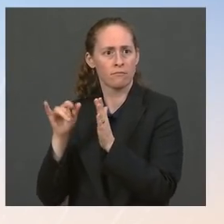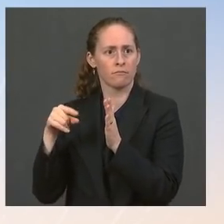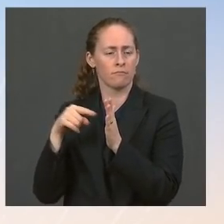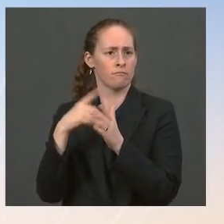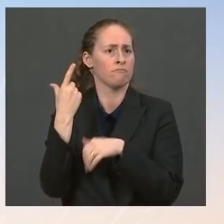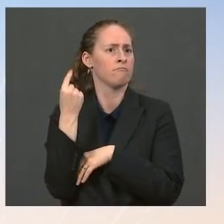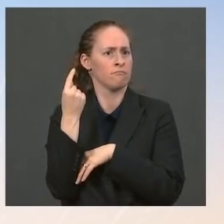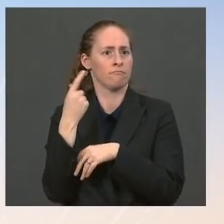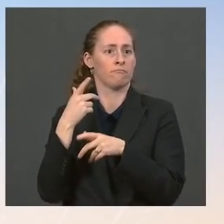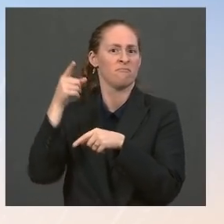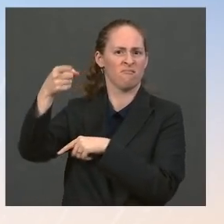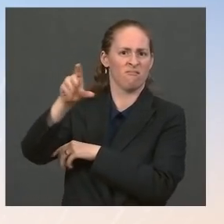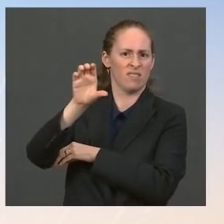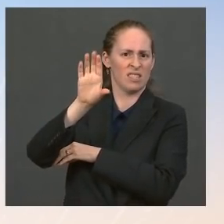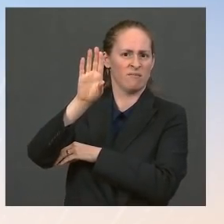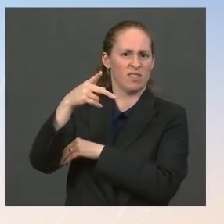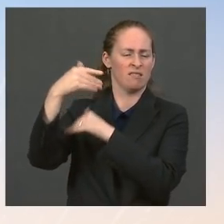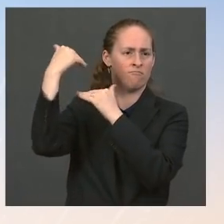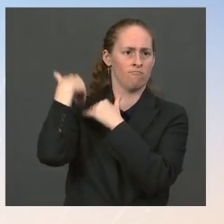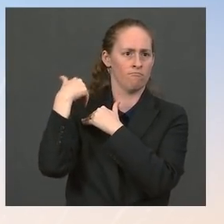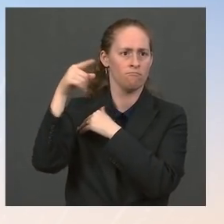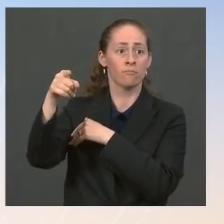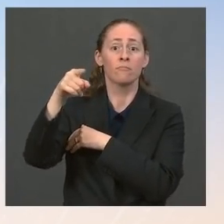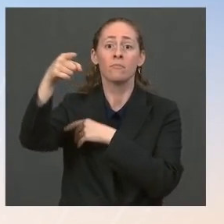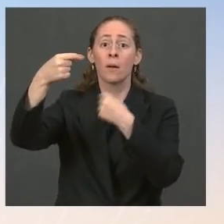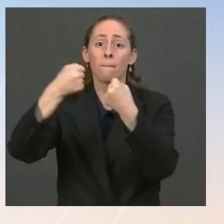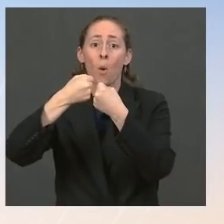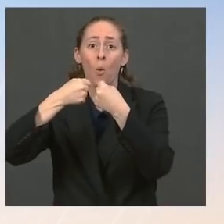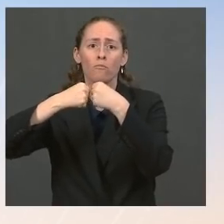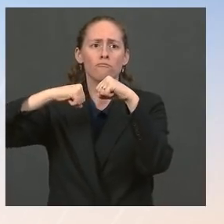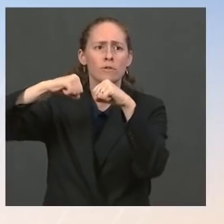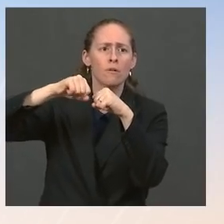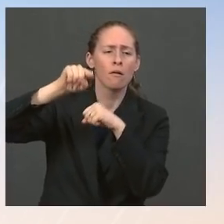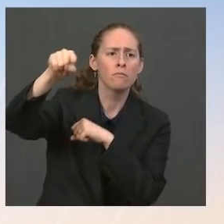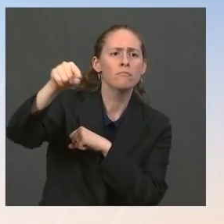Customs and Border Protection -- surged 600 agents, officers,